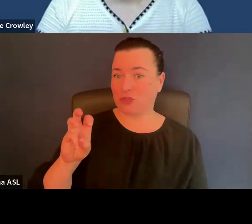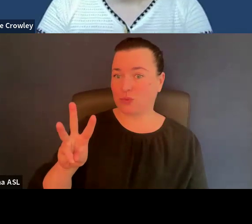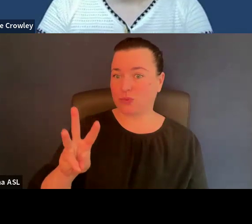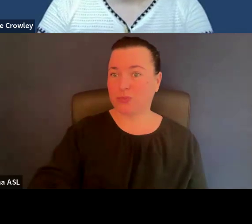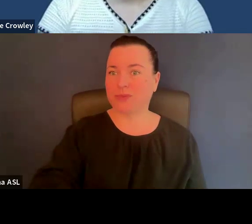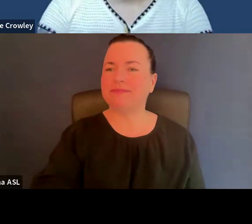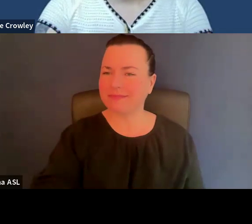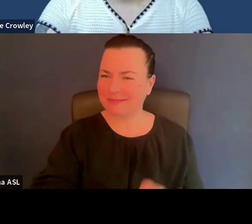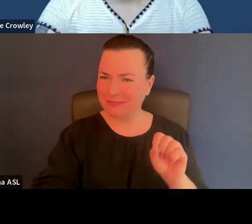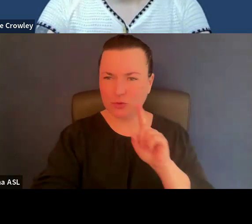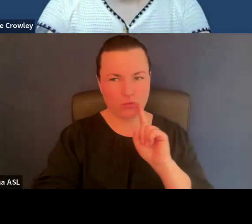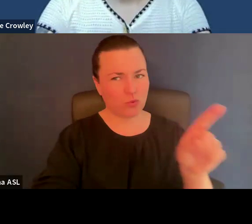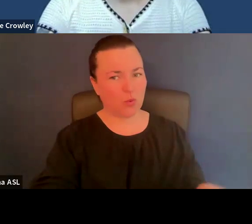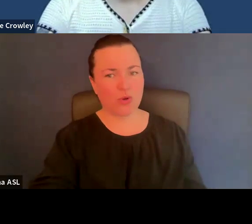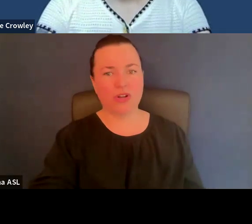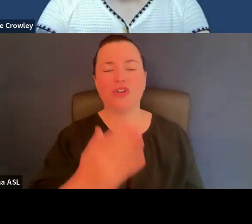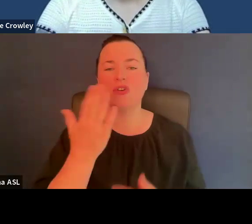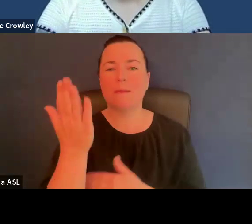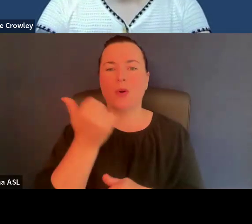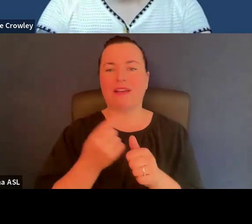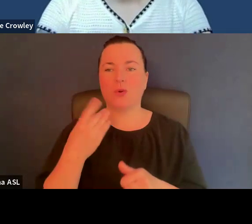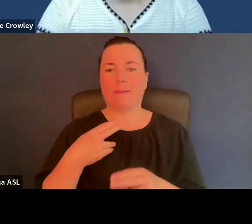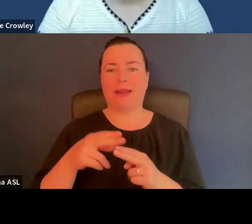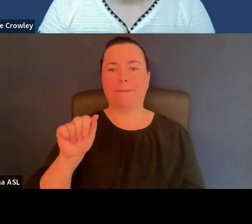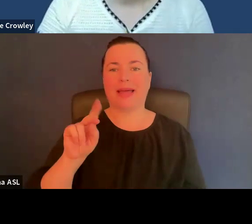Sure. Good morning everyone. My name is Andrew Sagona.